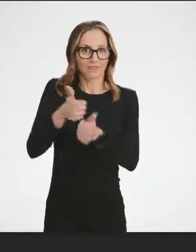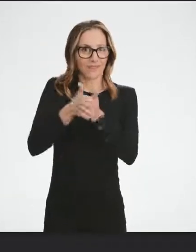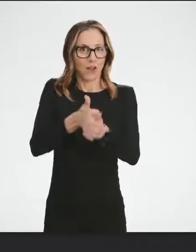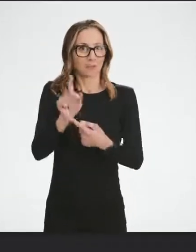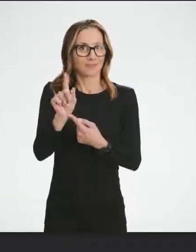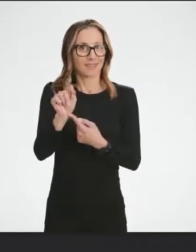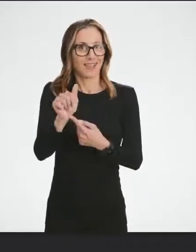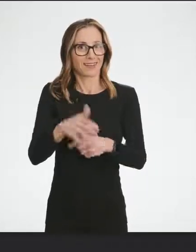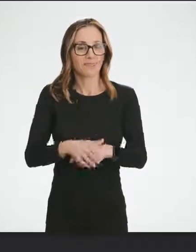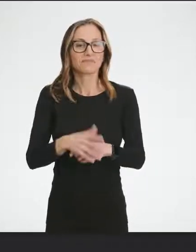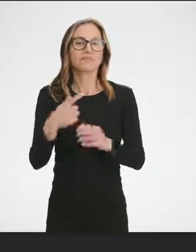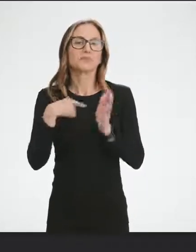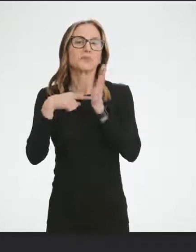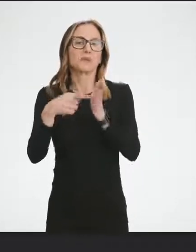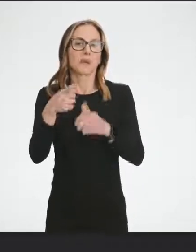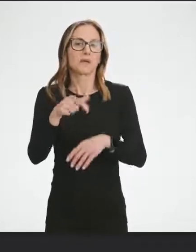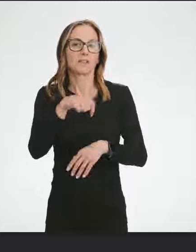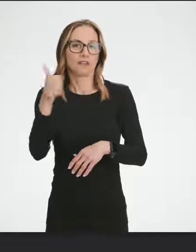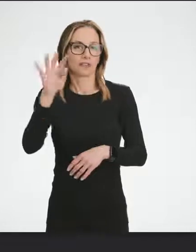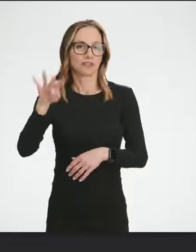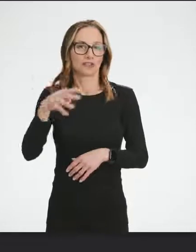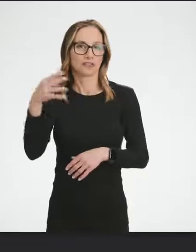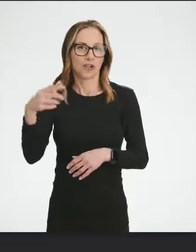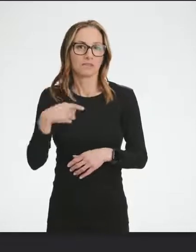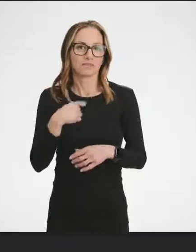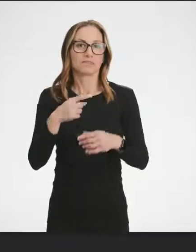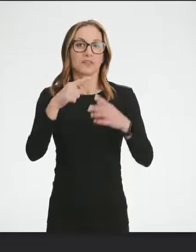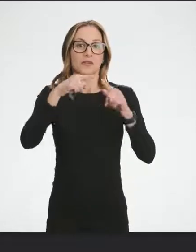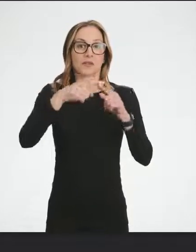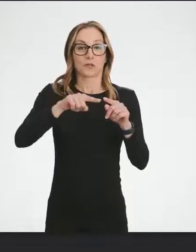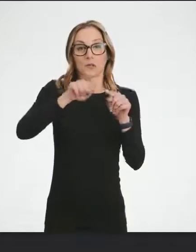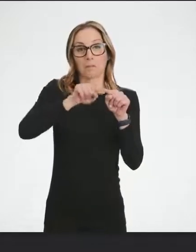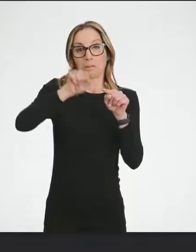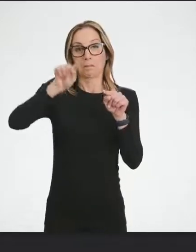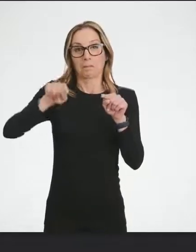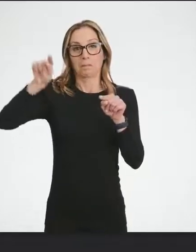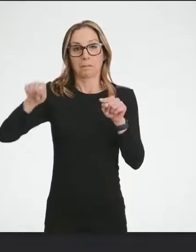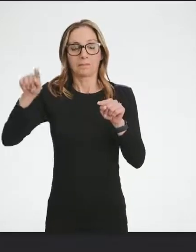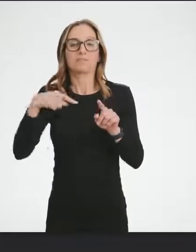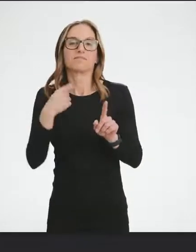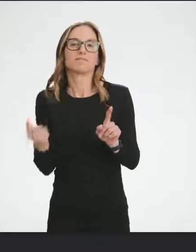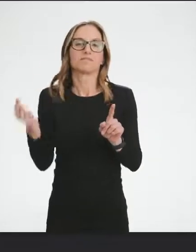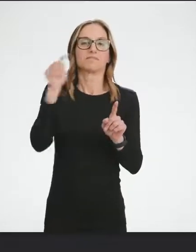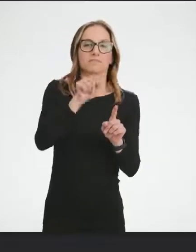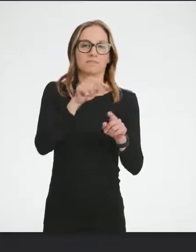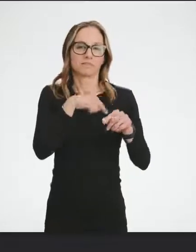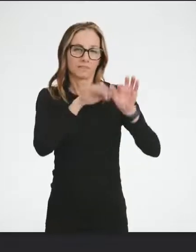I've stubbed out a line chart which we can add to the view. I'll jump to the implementation.